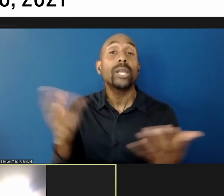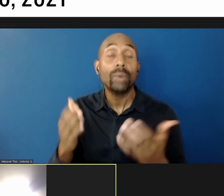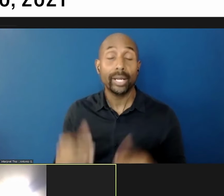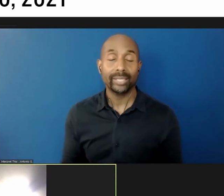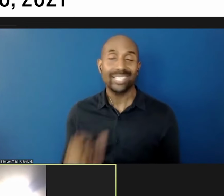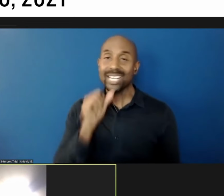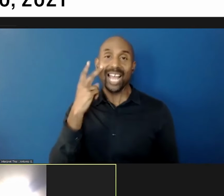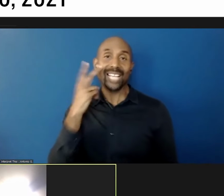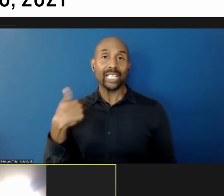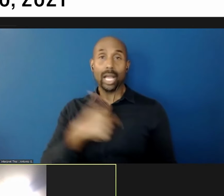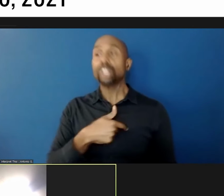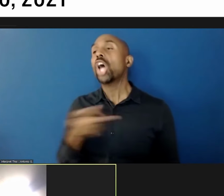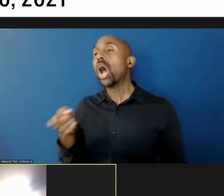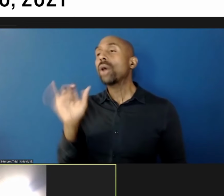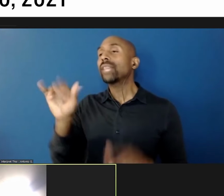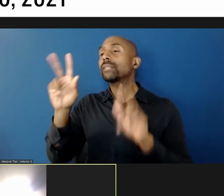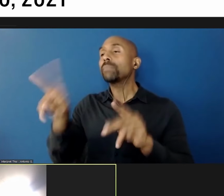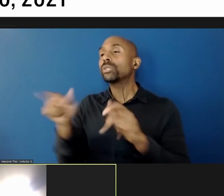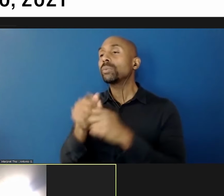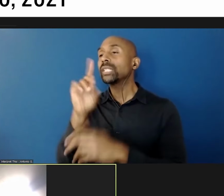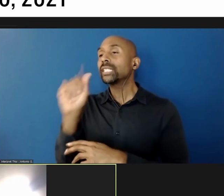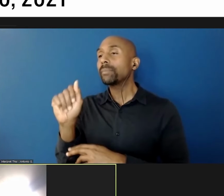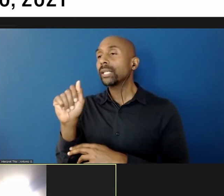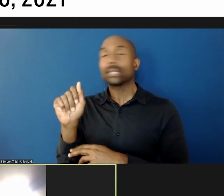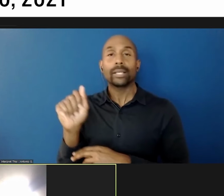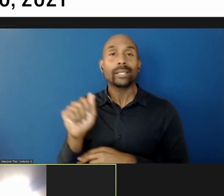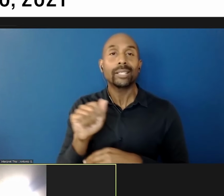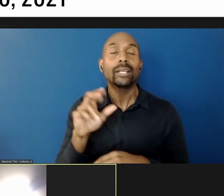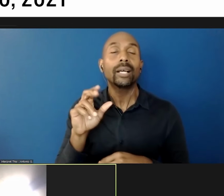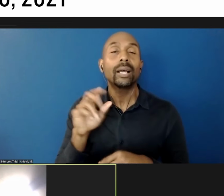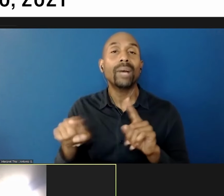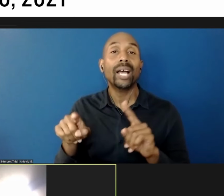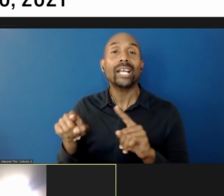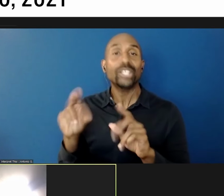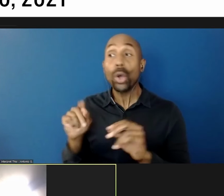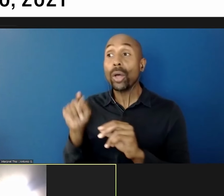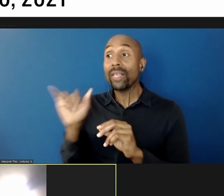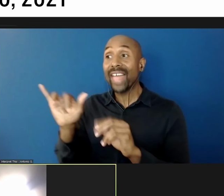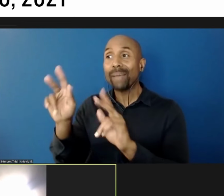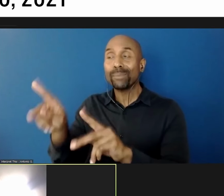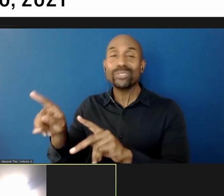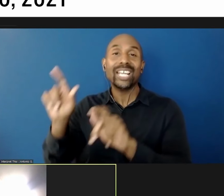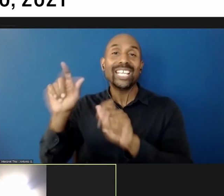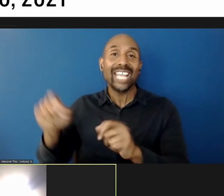that can contribute towards the development of the society in the country as a whole,